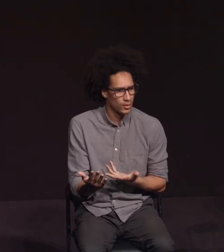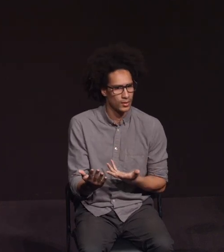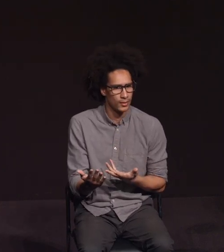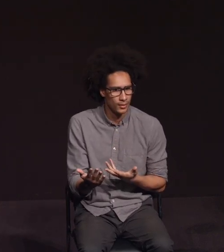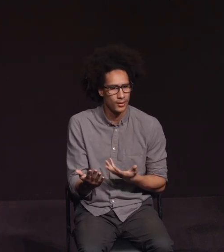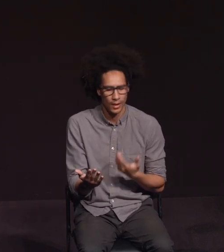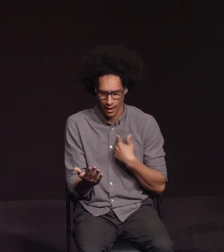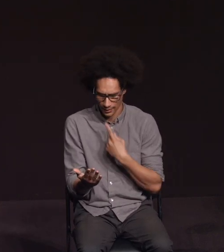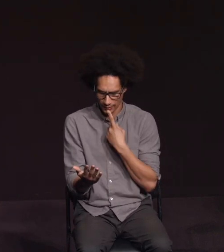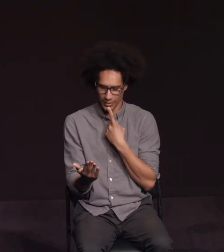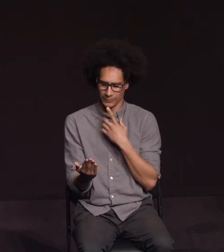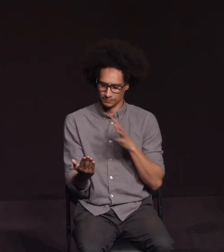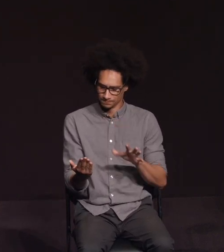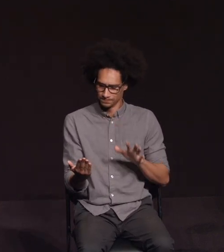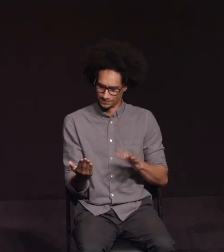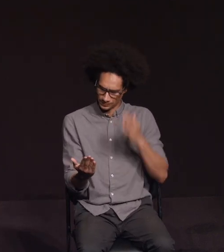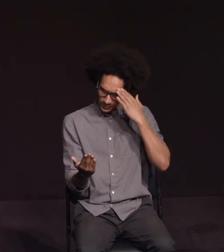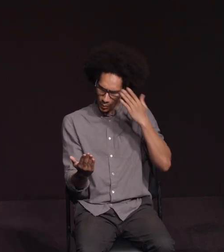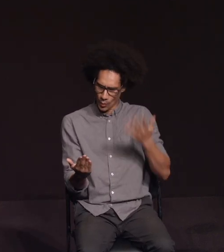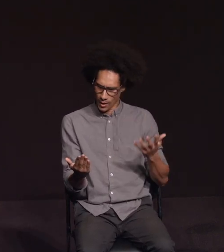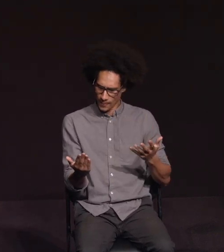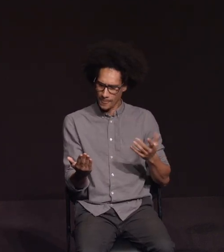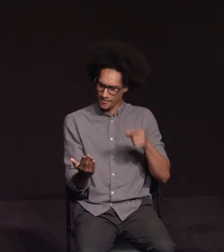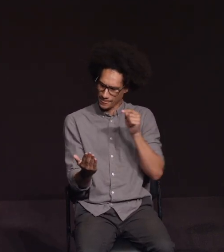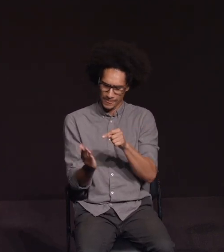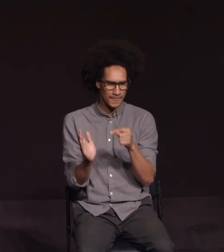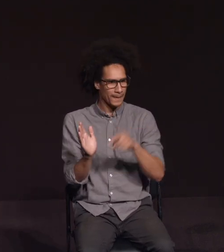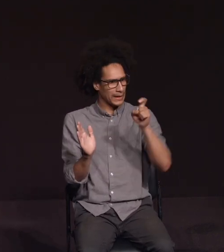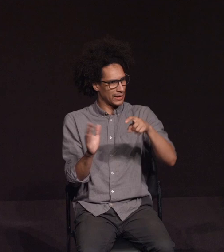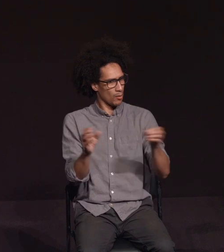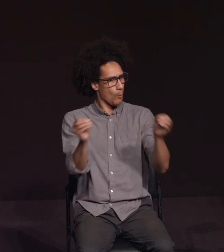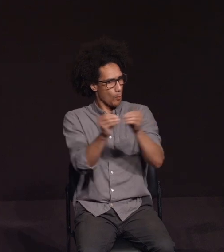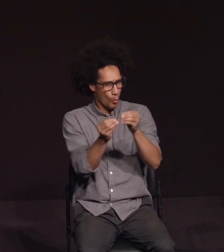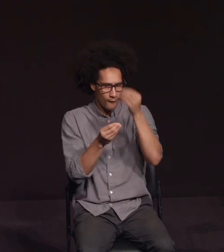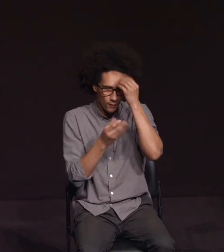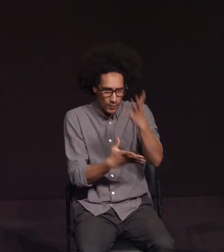And I said, "You know what? There needs to be more information to children and